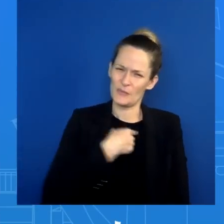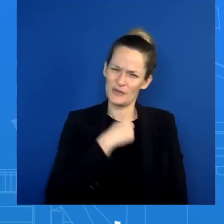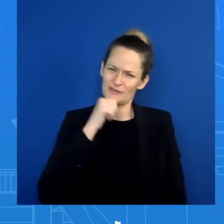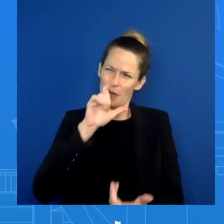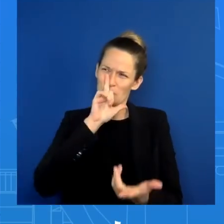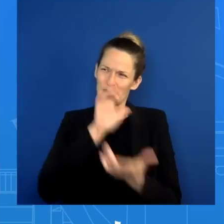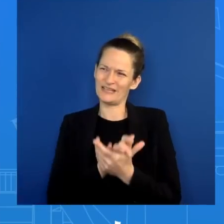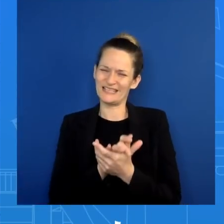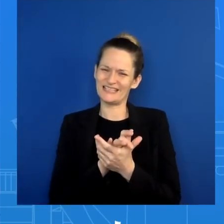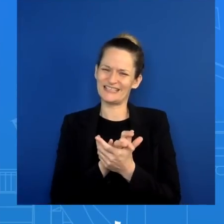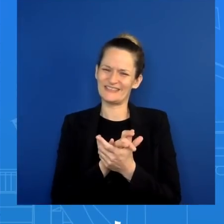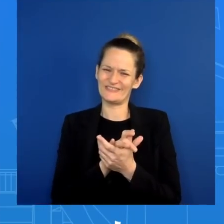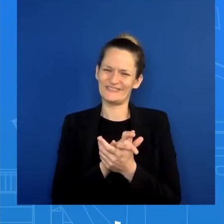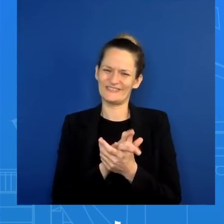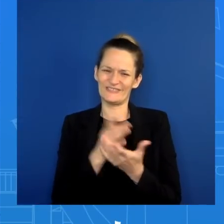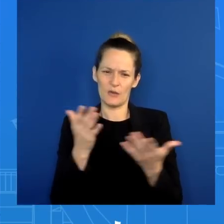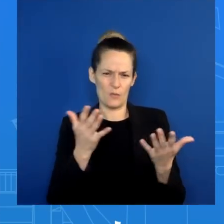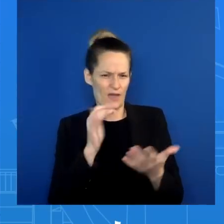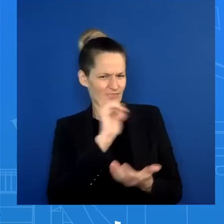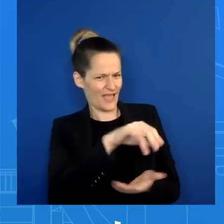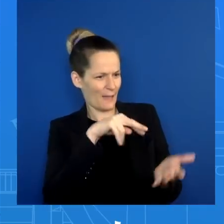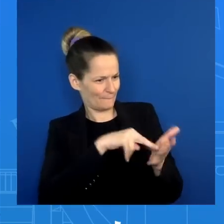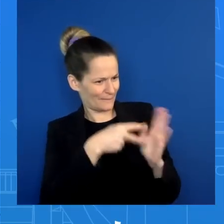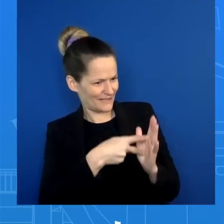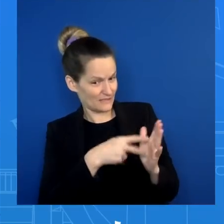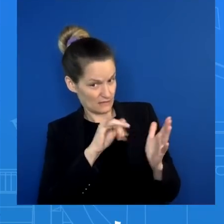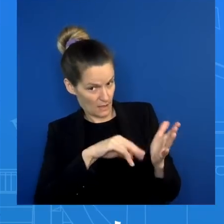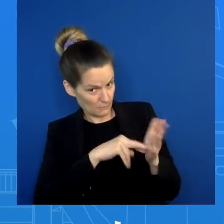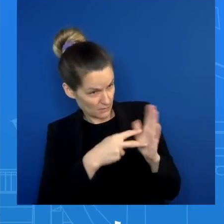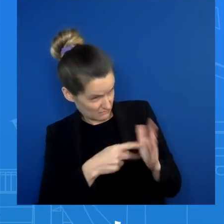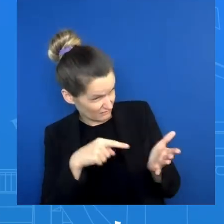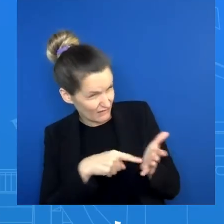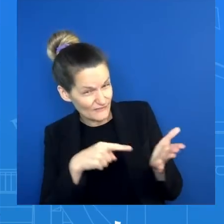Because what we're saying is the 1.7 trillion.